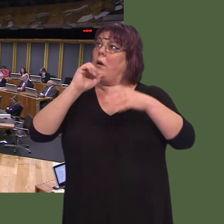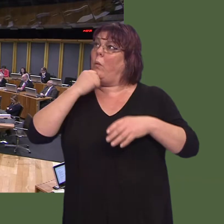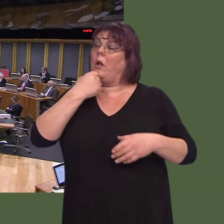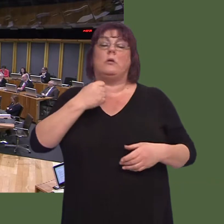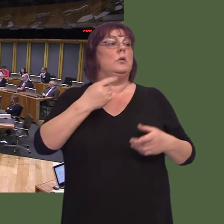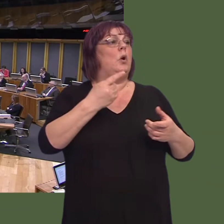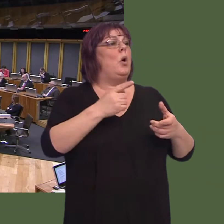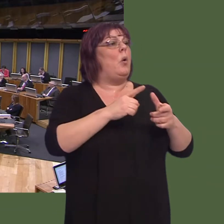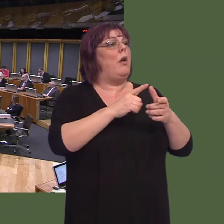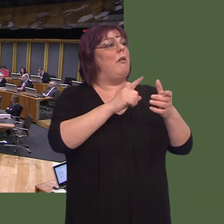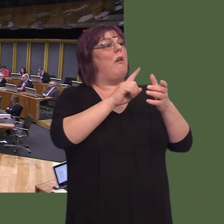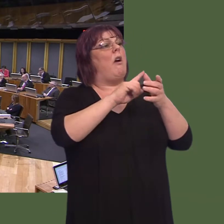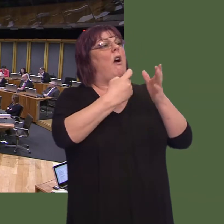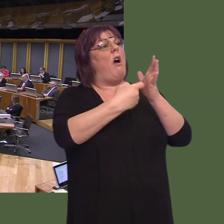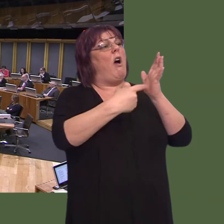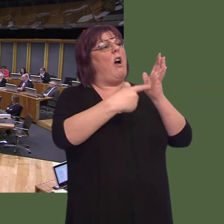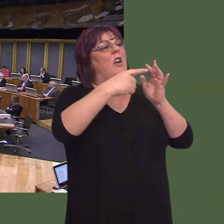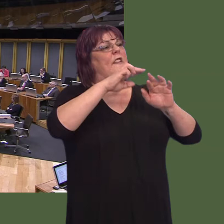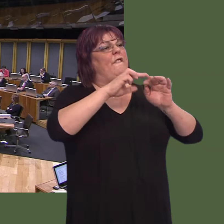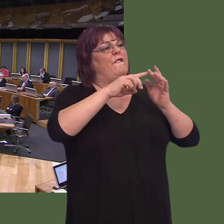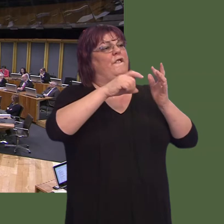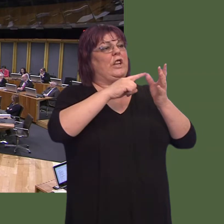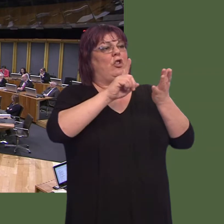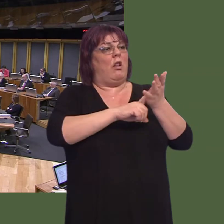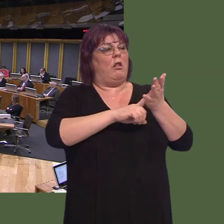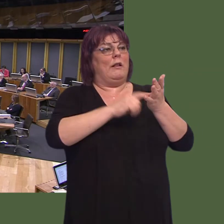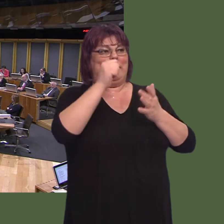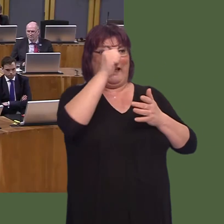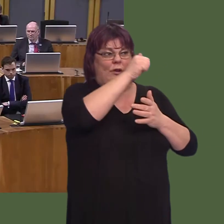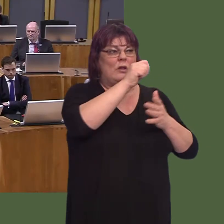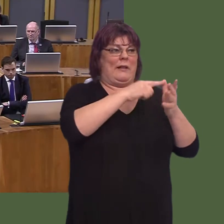and digitalisation form one of the cornerstones of the economic action plan, and we're focusing